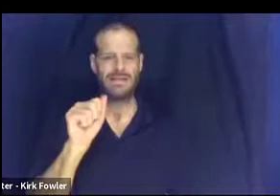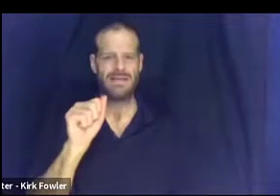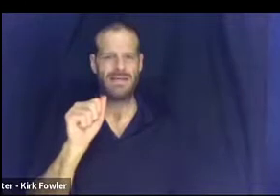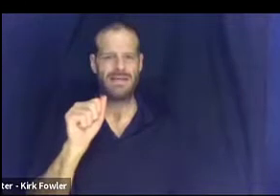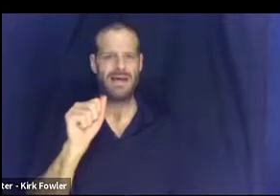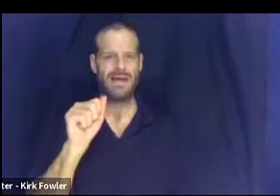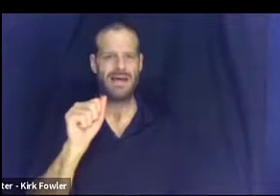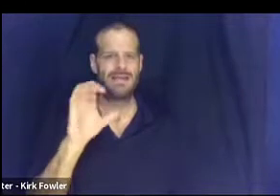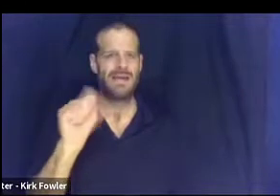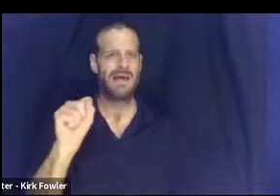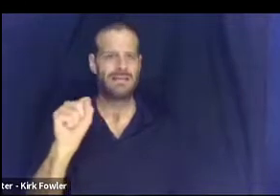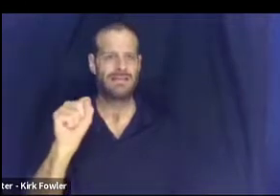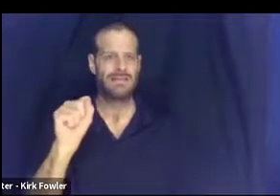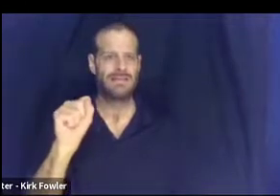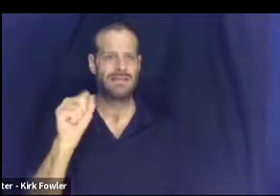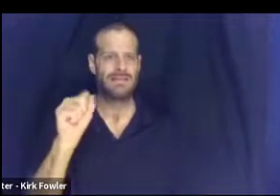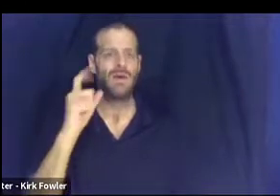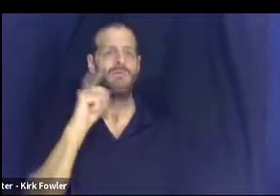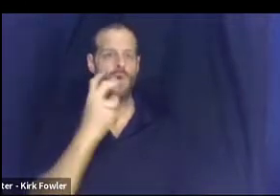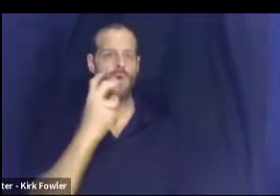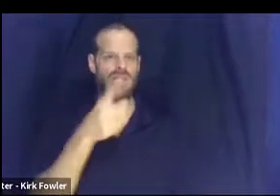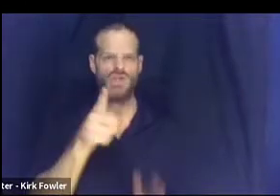For speech. Really funny story about this